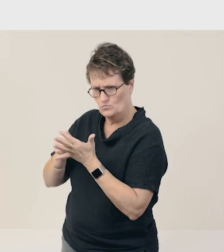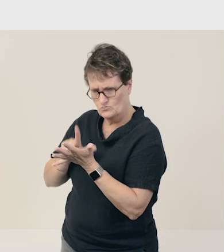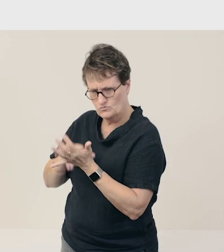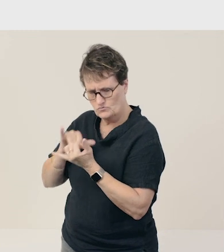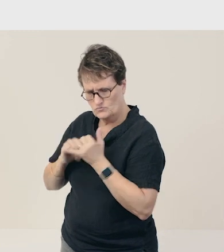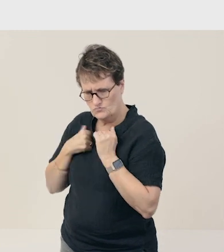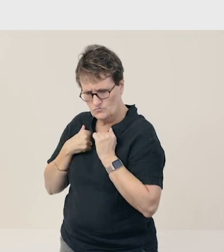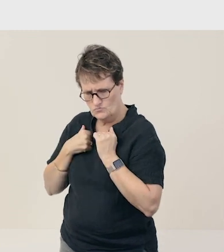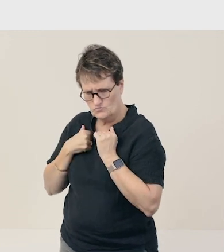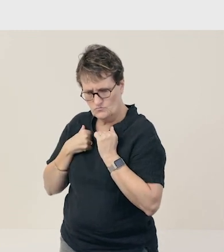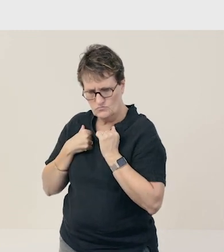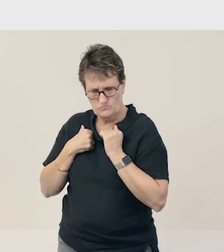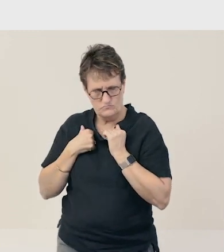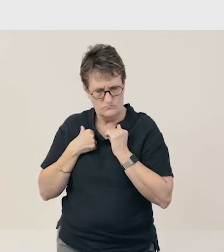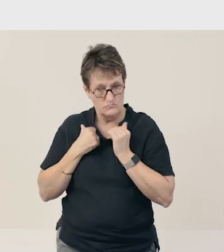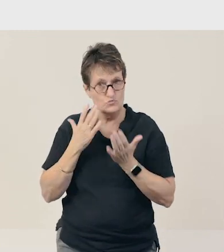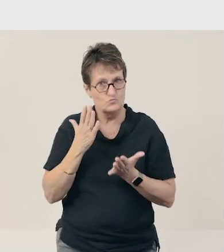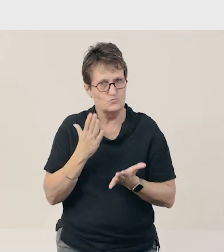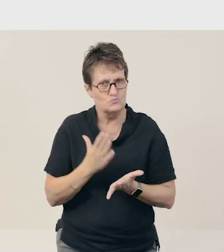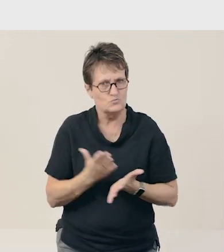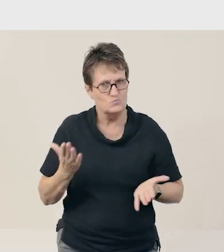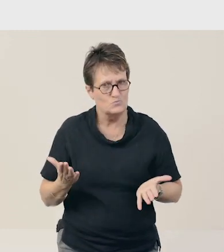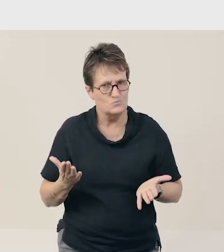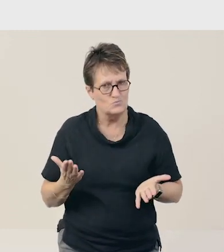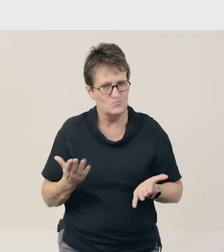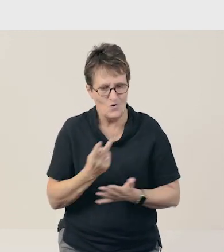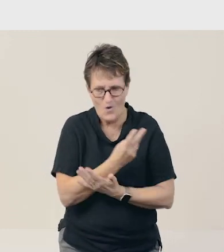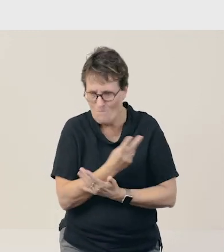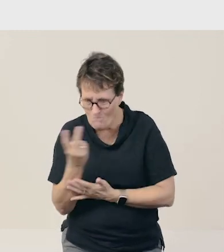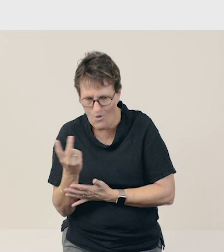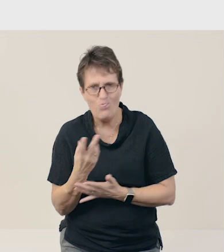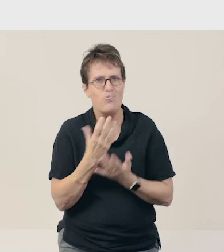This statement is true. Both are narrative texts.